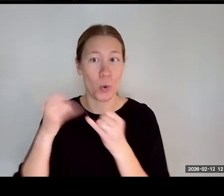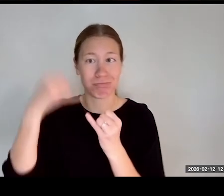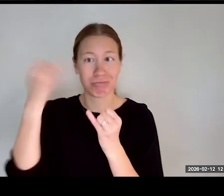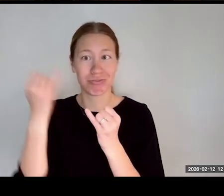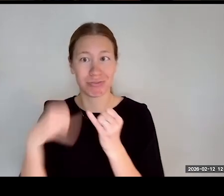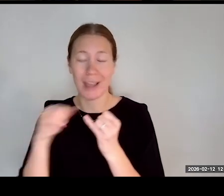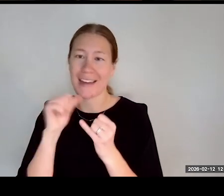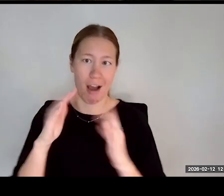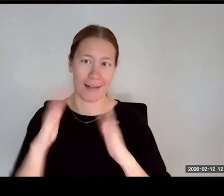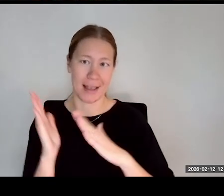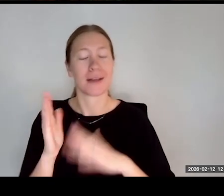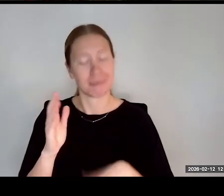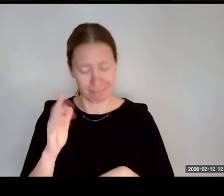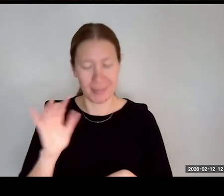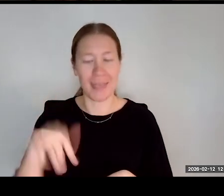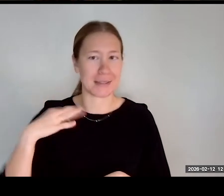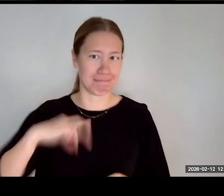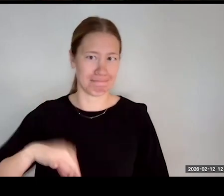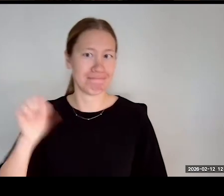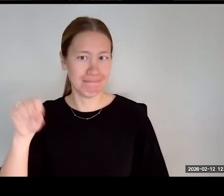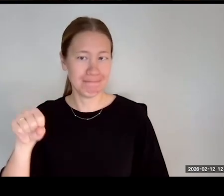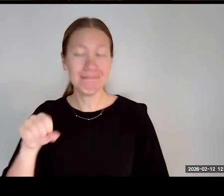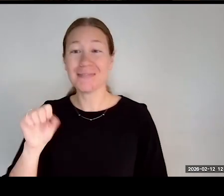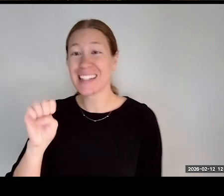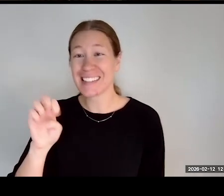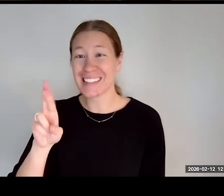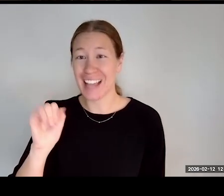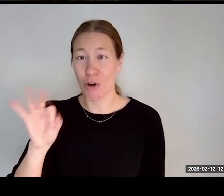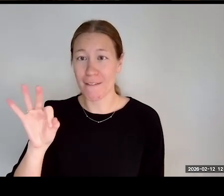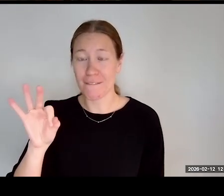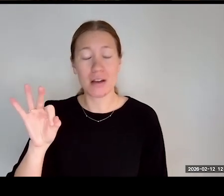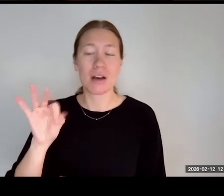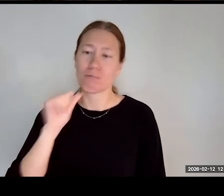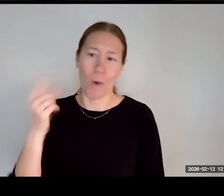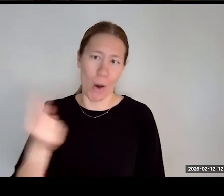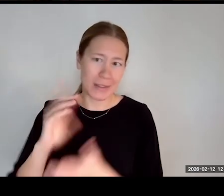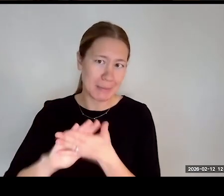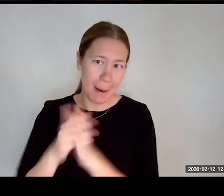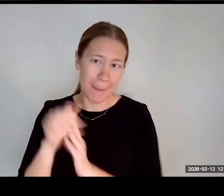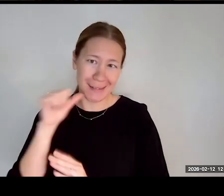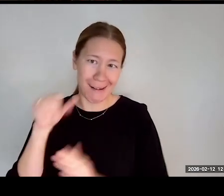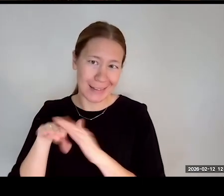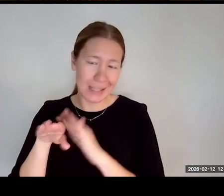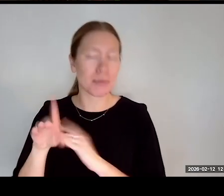Yes, so serifs don't necessarily have to be inaccessible, but really expressive Serifs